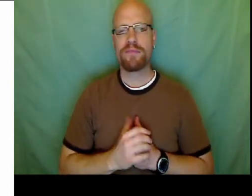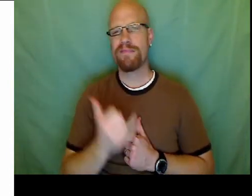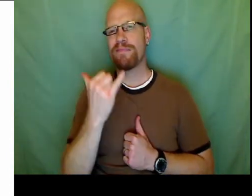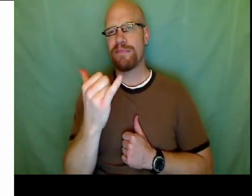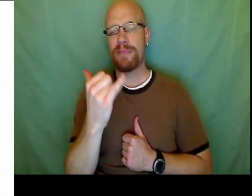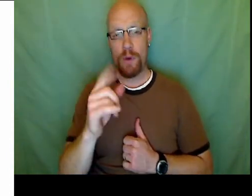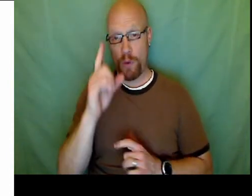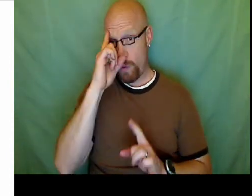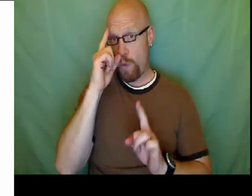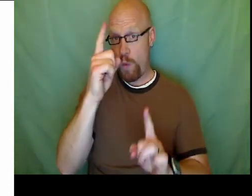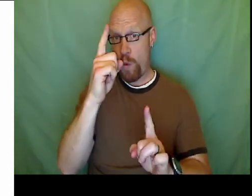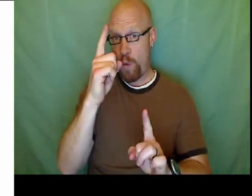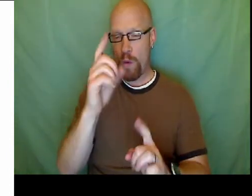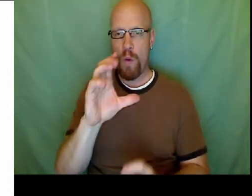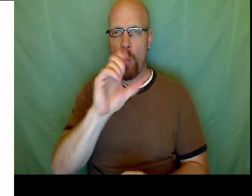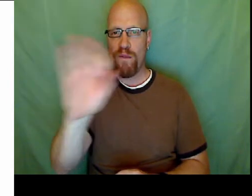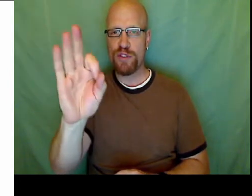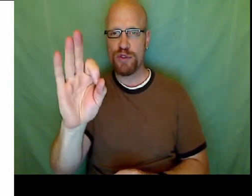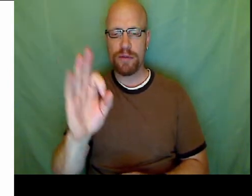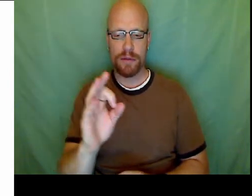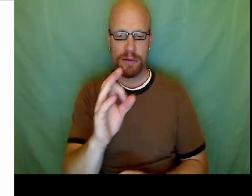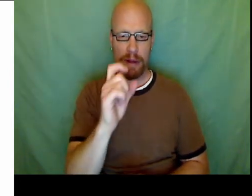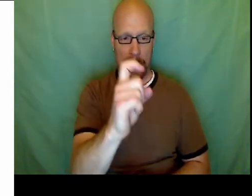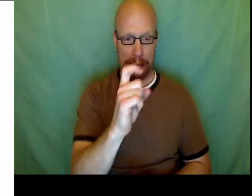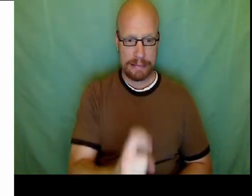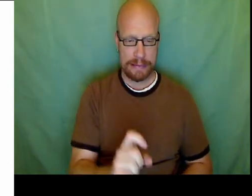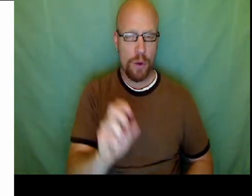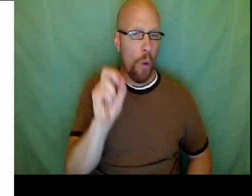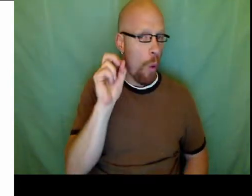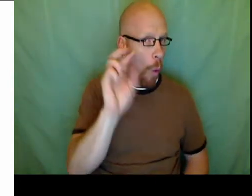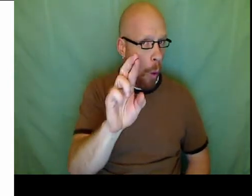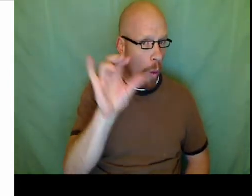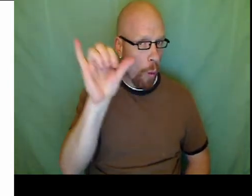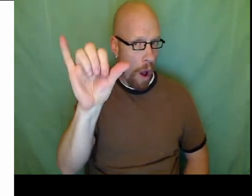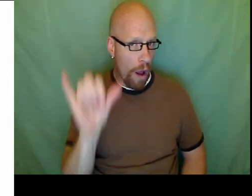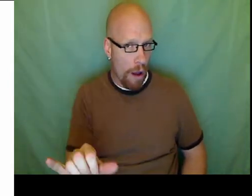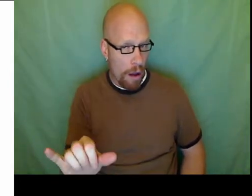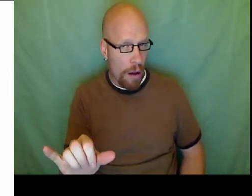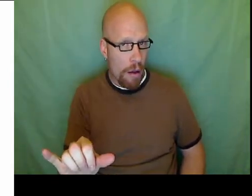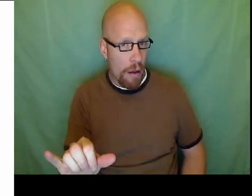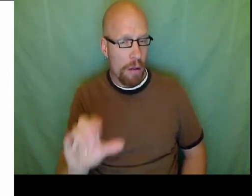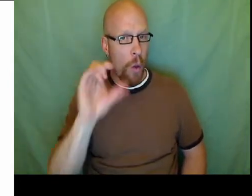We have our x terms, y terms and constants over there. So, the goal is to have the coefficients of y